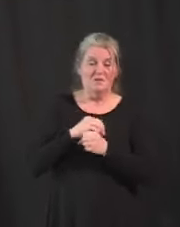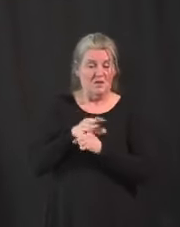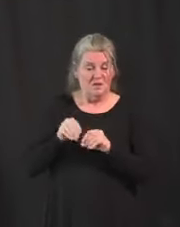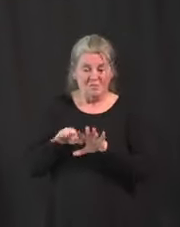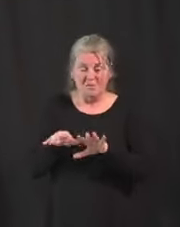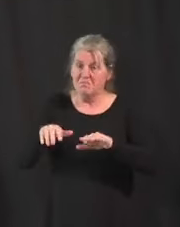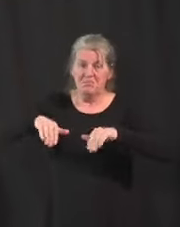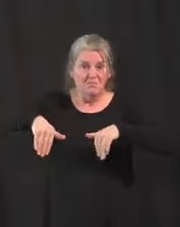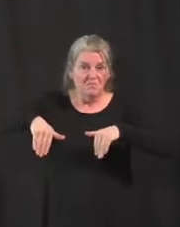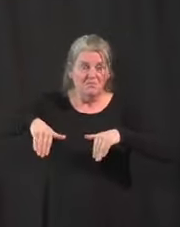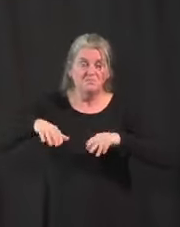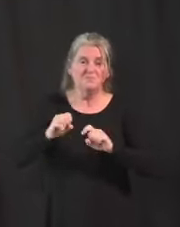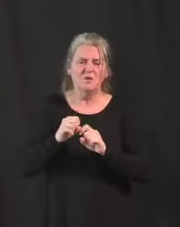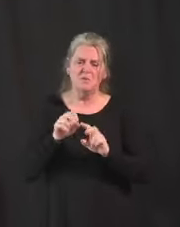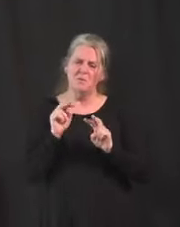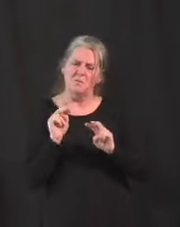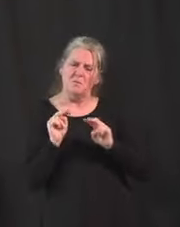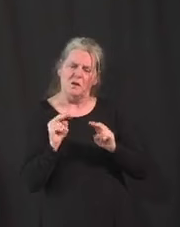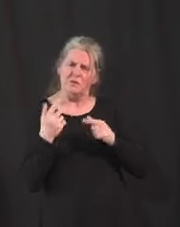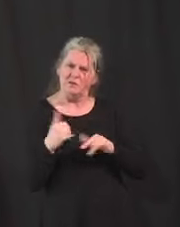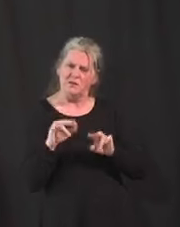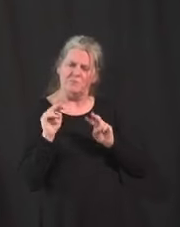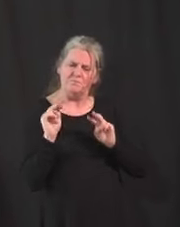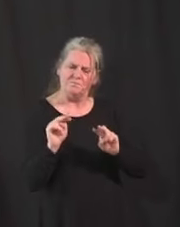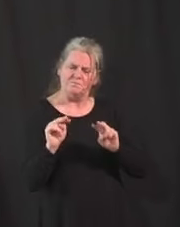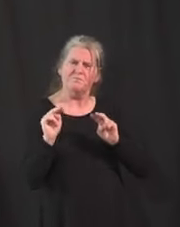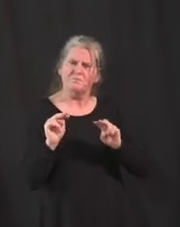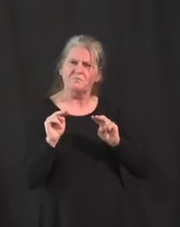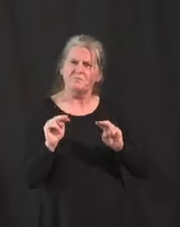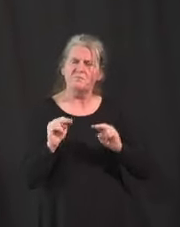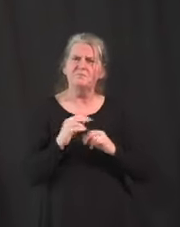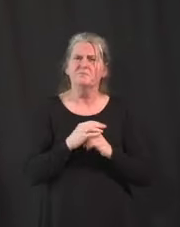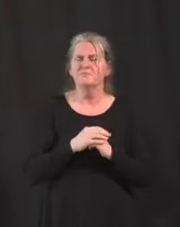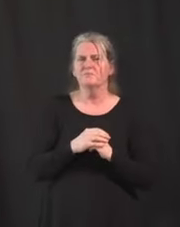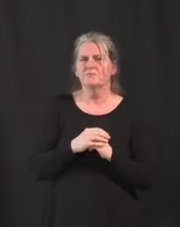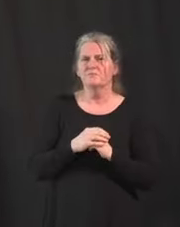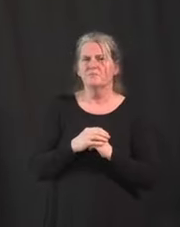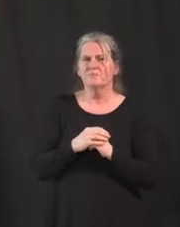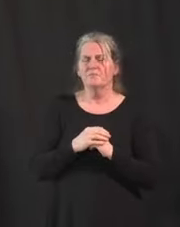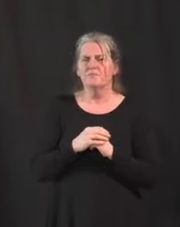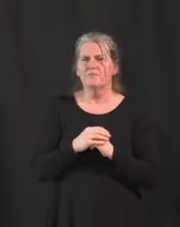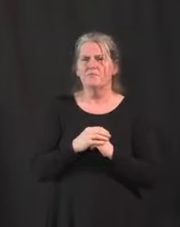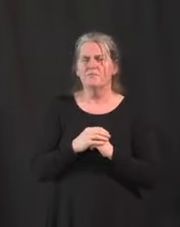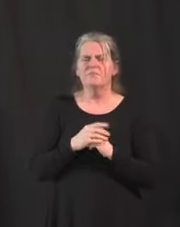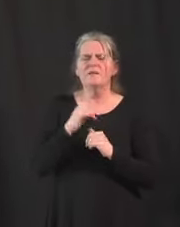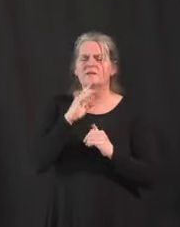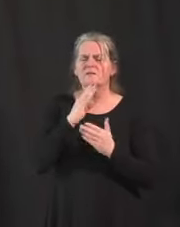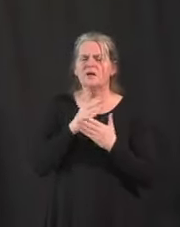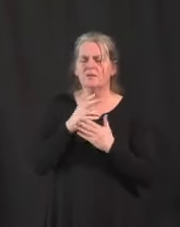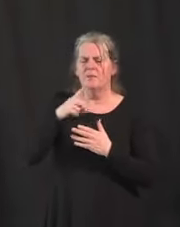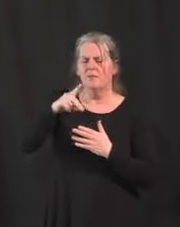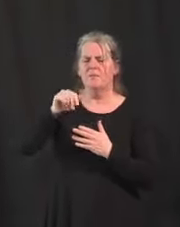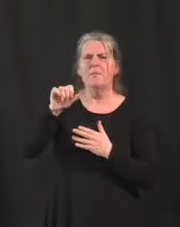MONITOR THOSE SITUATIONS. WHEN TALKING ABOUT THE PASS, I WAS TALKING SPECIFICALLY ABOUT HANES.